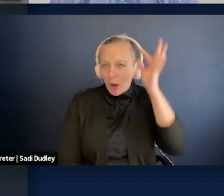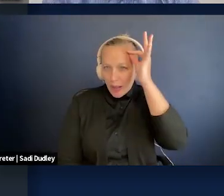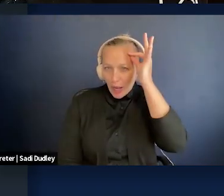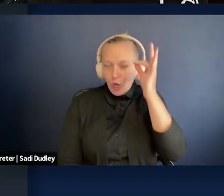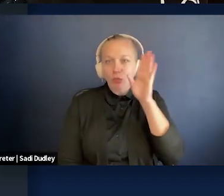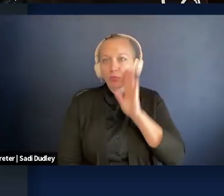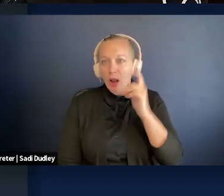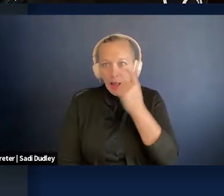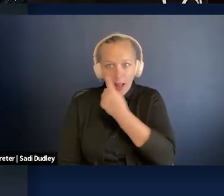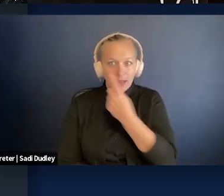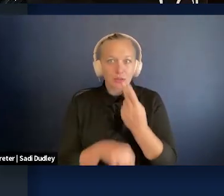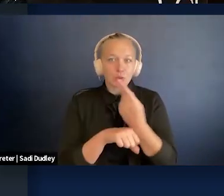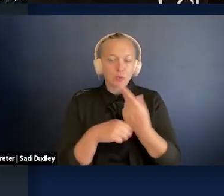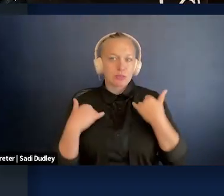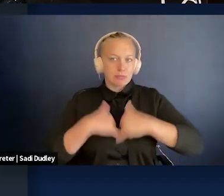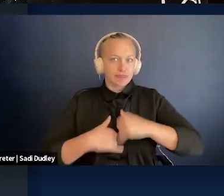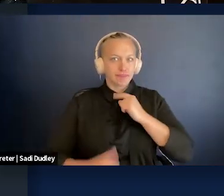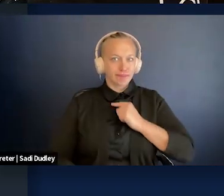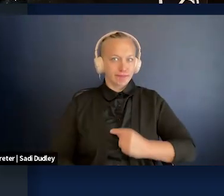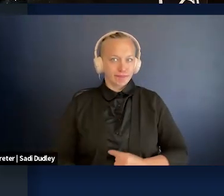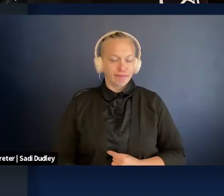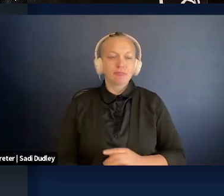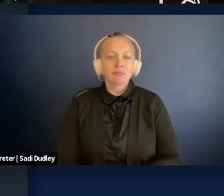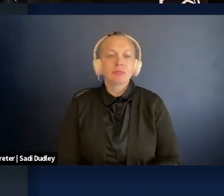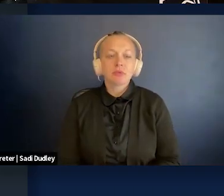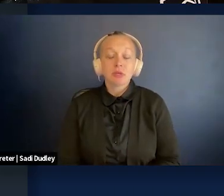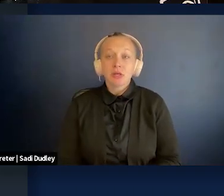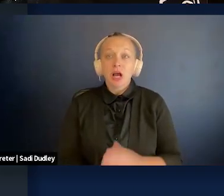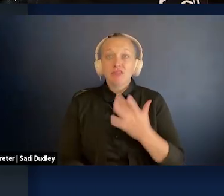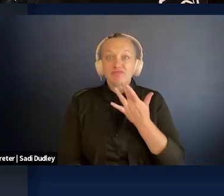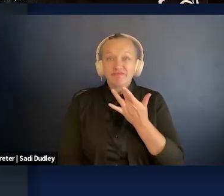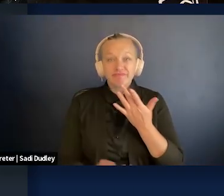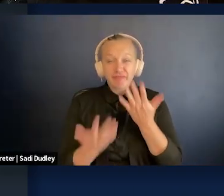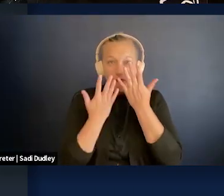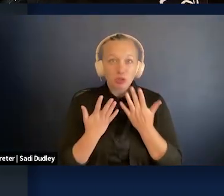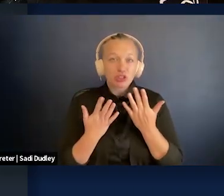Alright. Since we unfortunately have to move, um, pretty quickly to cover everything in time, um.